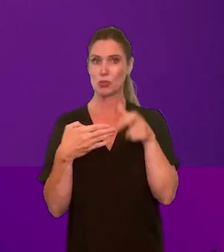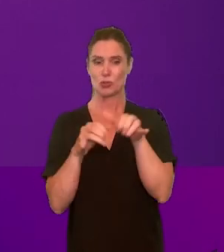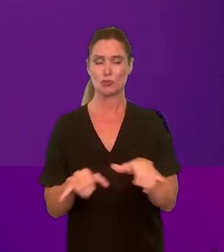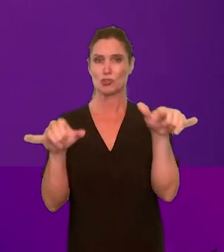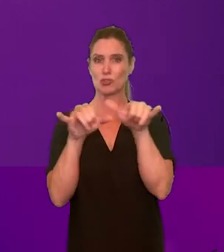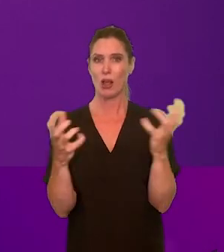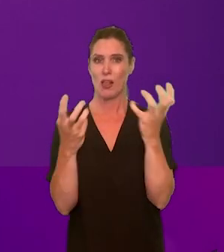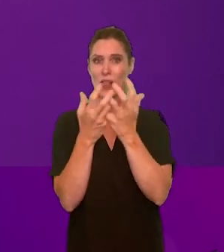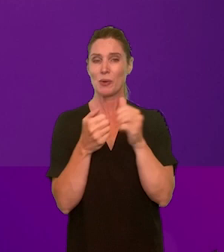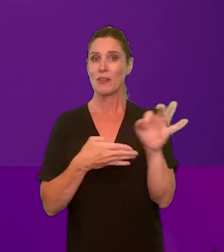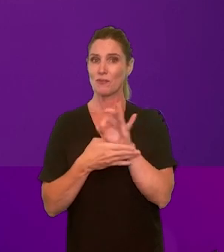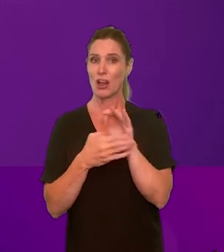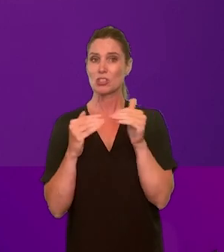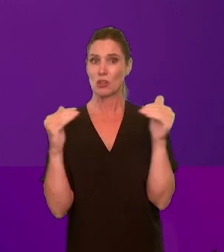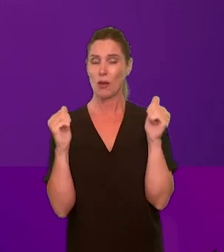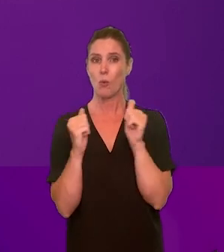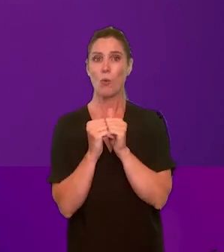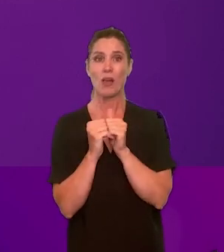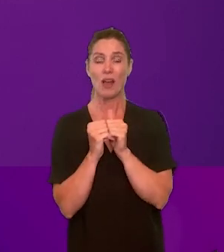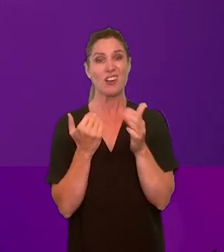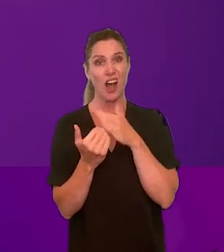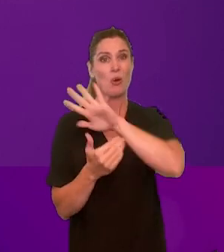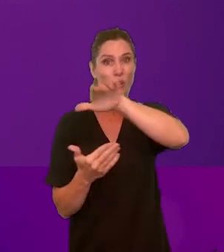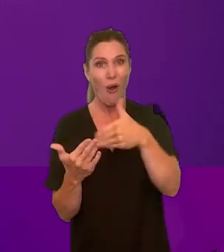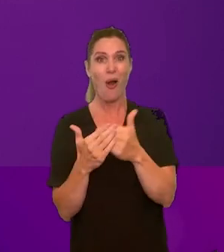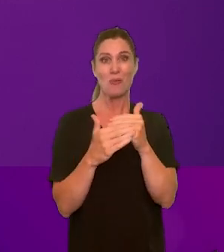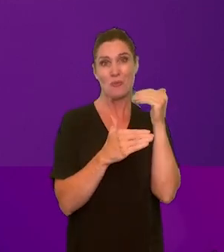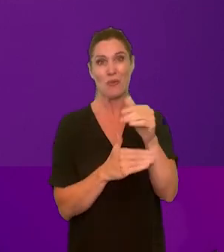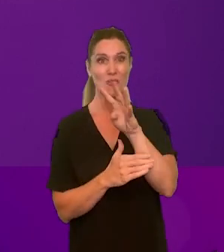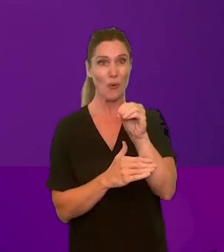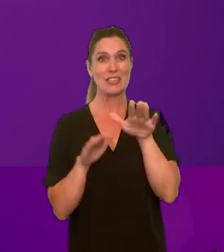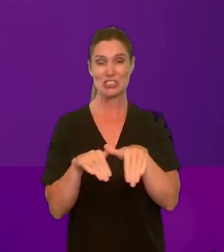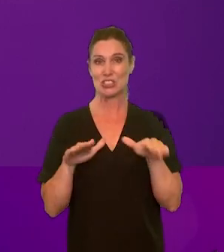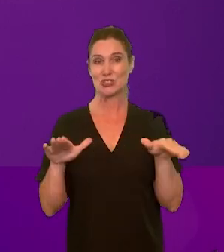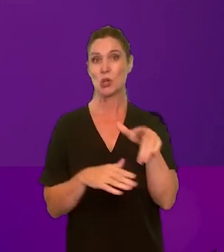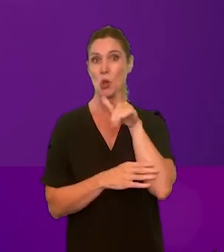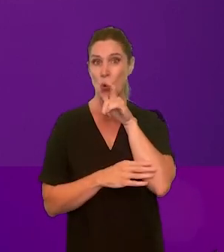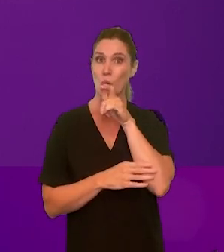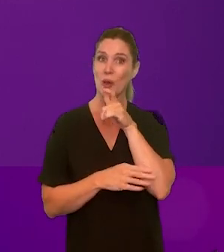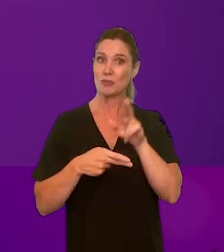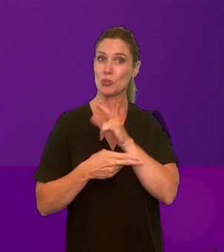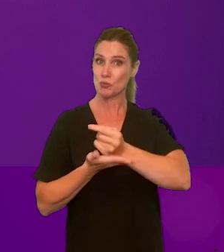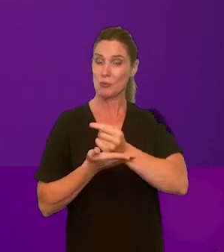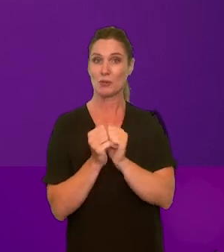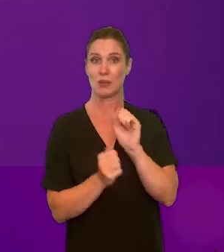with nearly all of the more than 40 children who have undergone treatment with SpineX therapy so far.